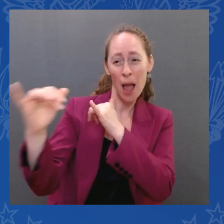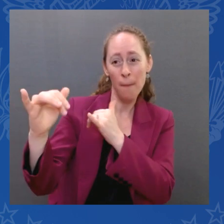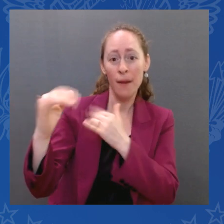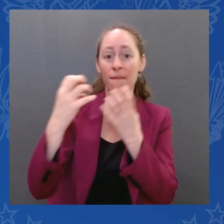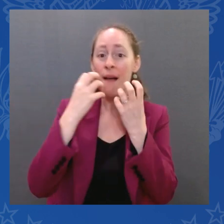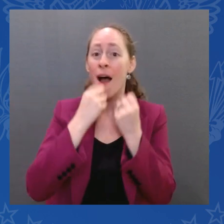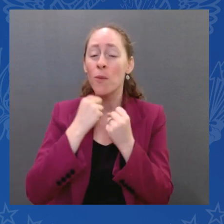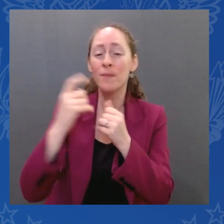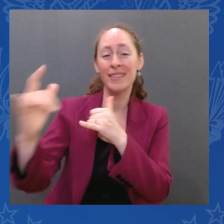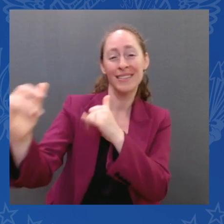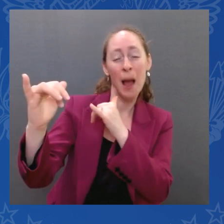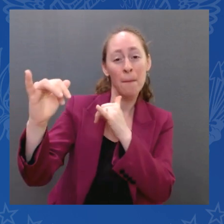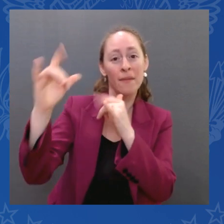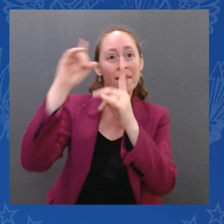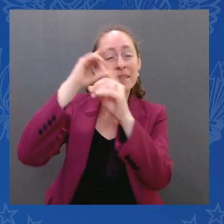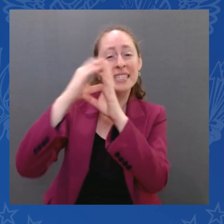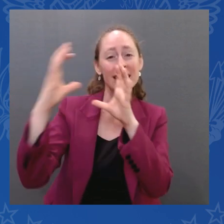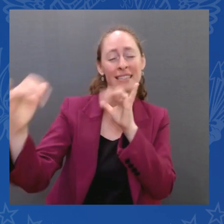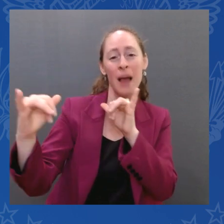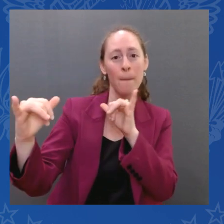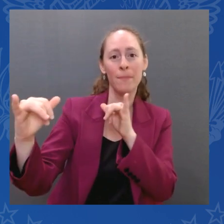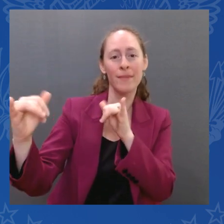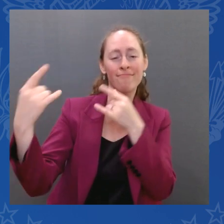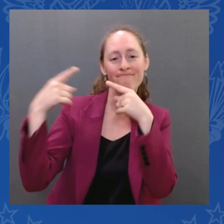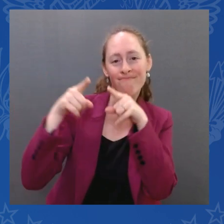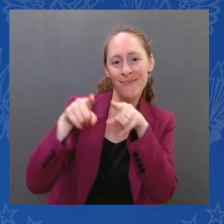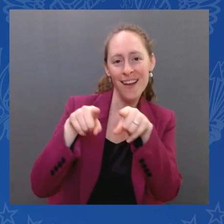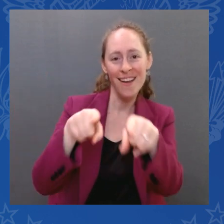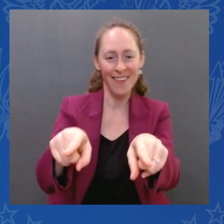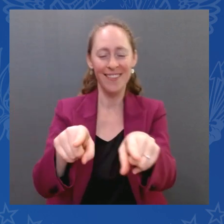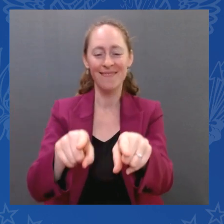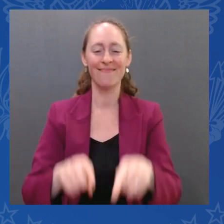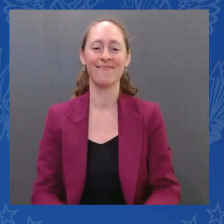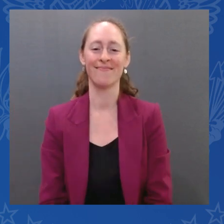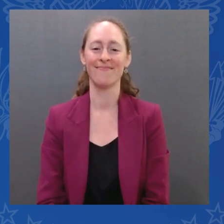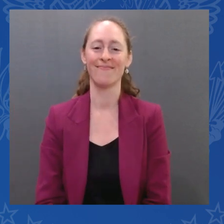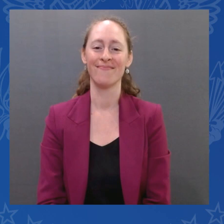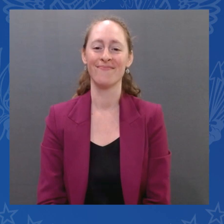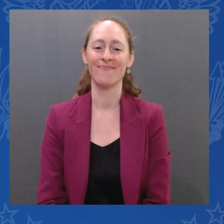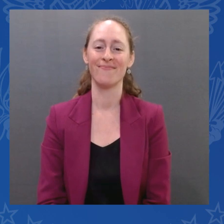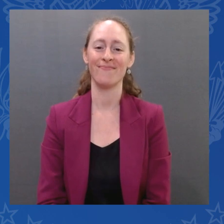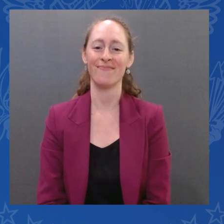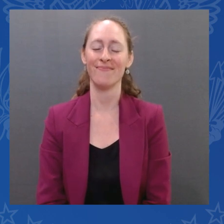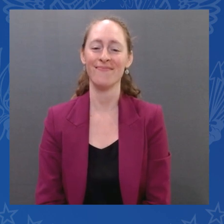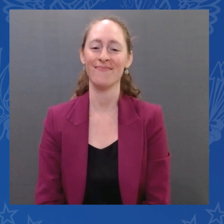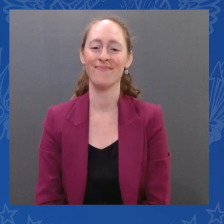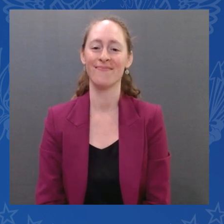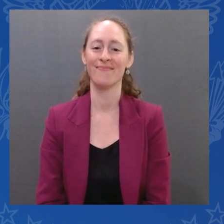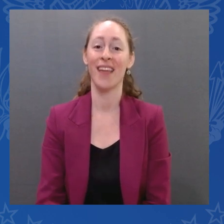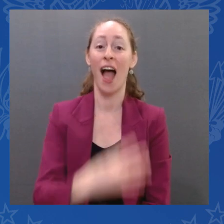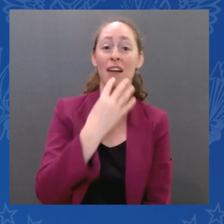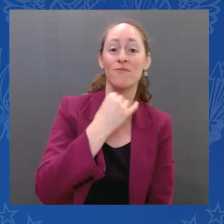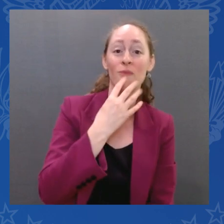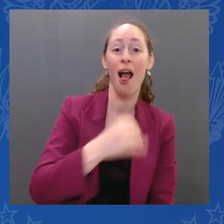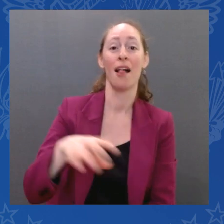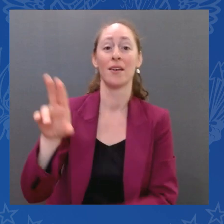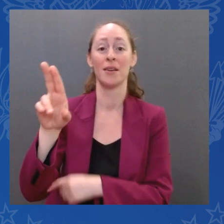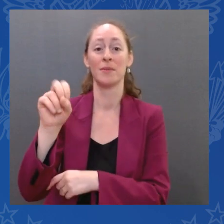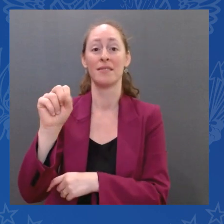May Israel and the United States continue to grow and prosper together for the benefit of the entire world.